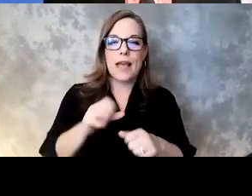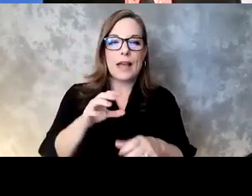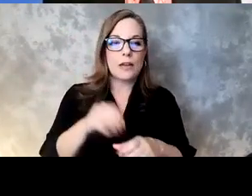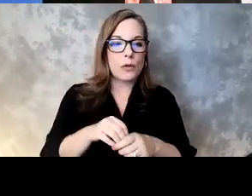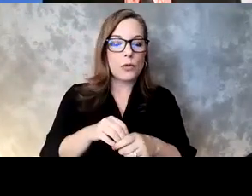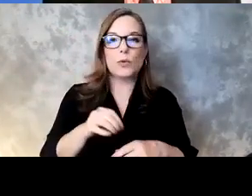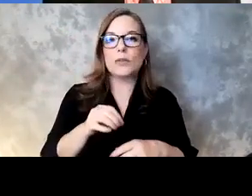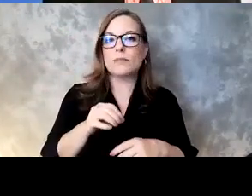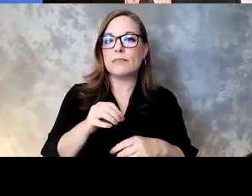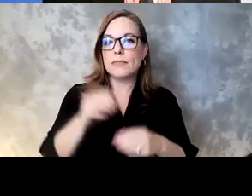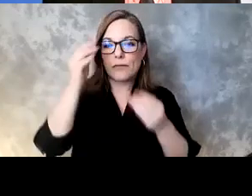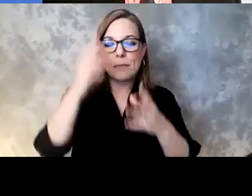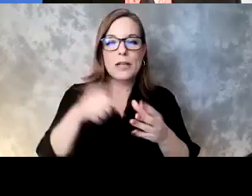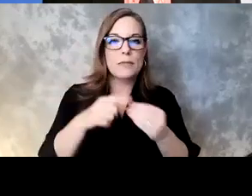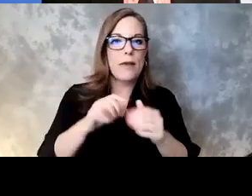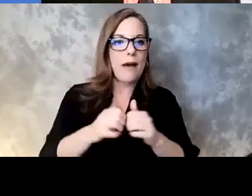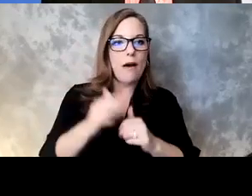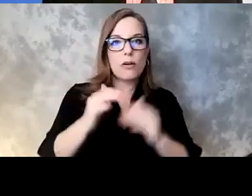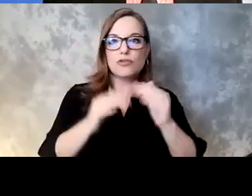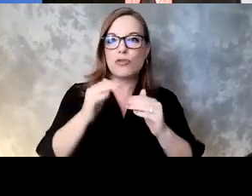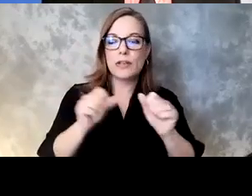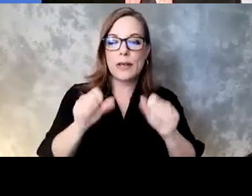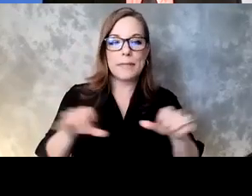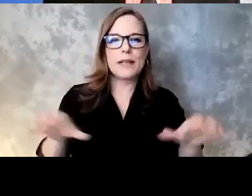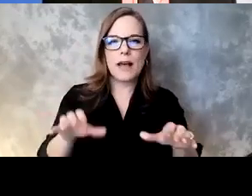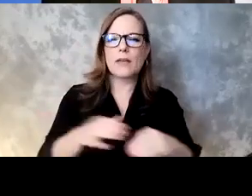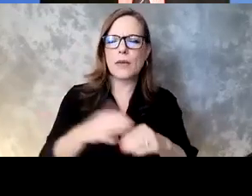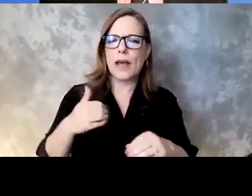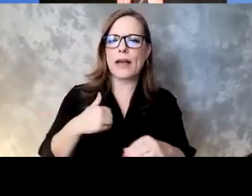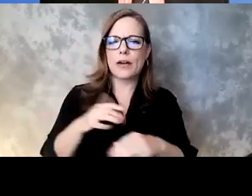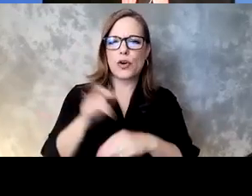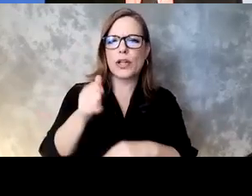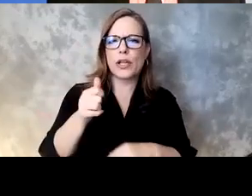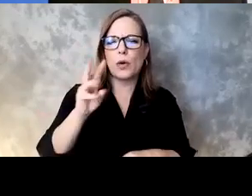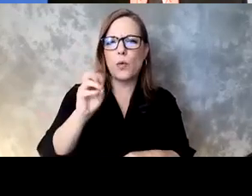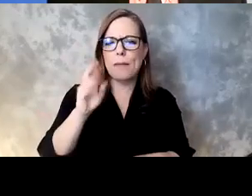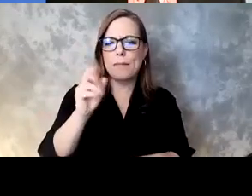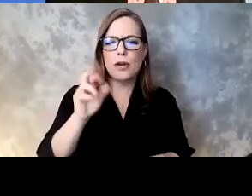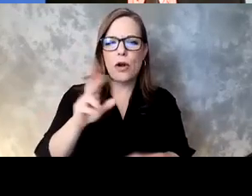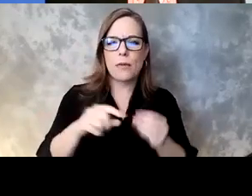earlier this month with some of the CDE team to present on on the on the Grant Program